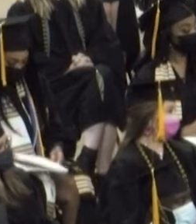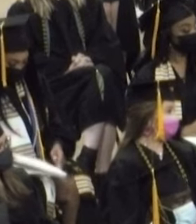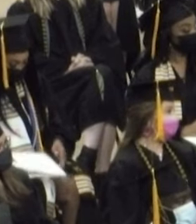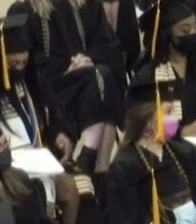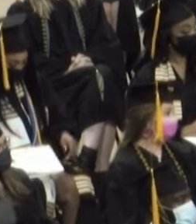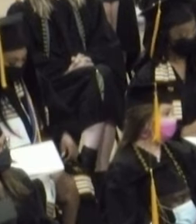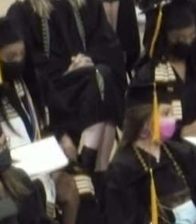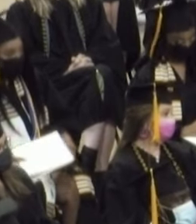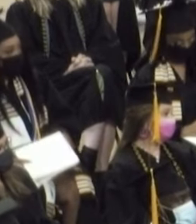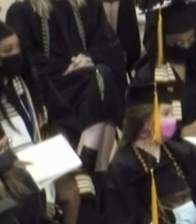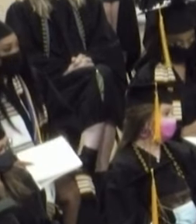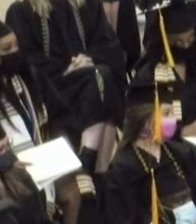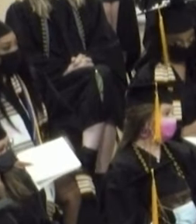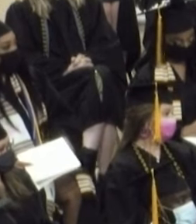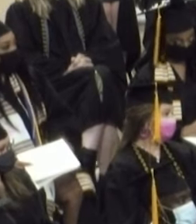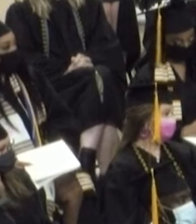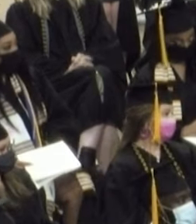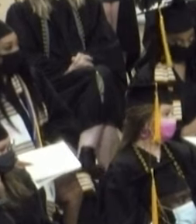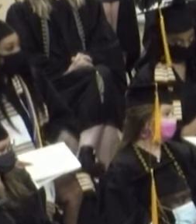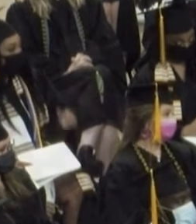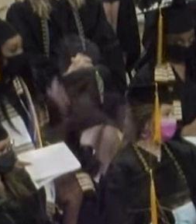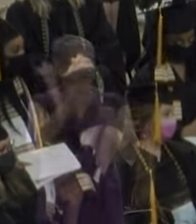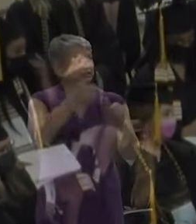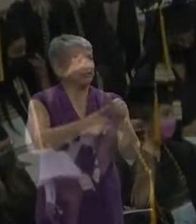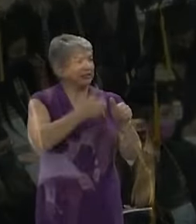Good evening, and congratulations to each of you.